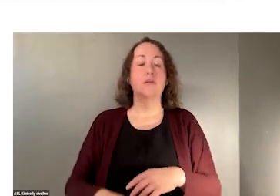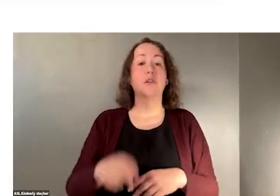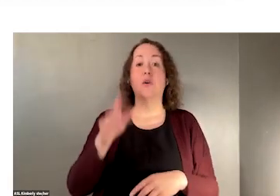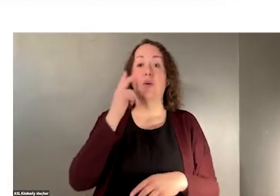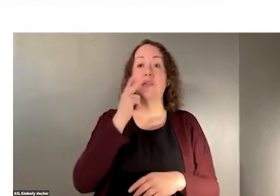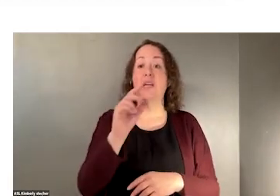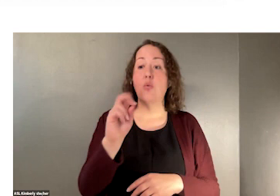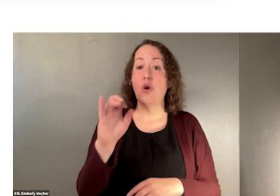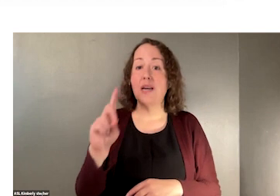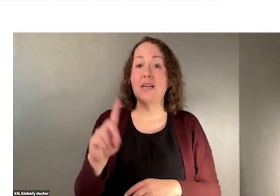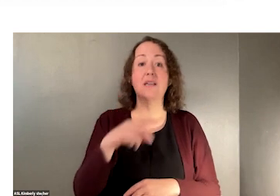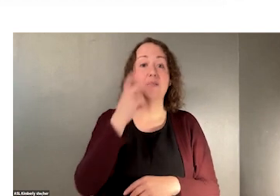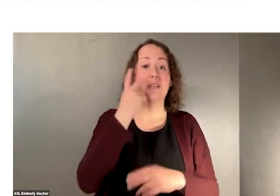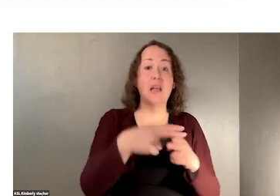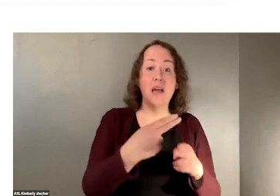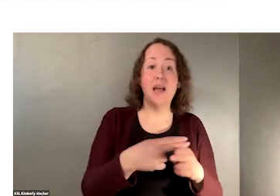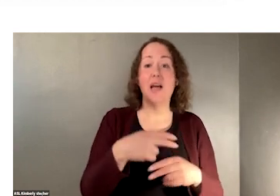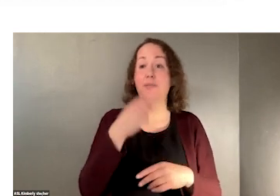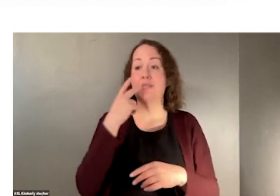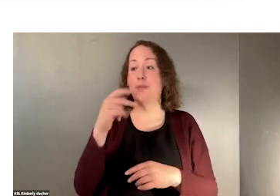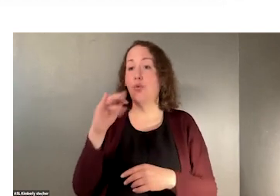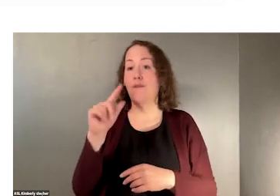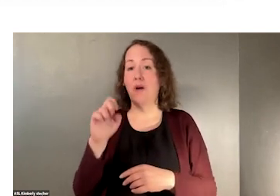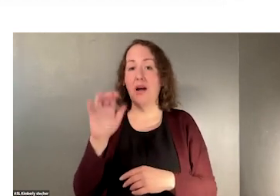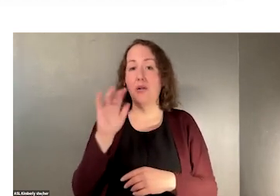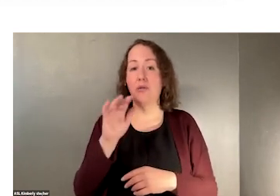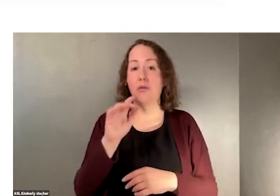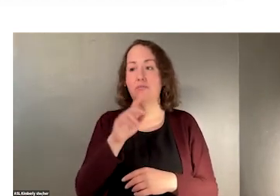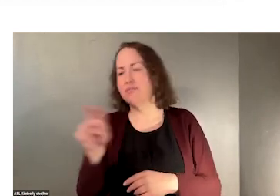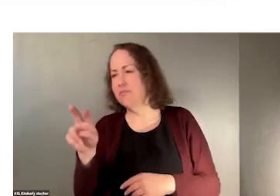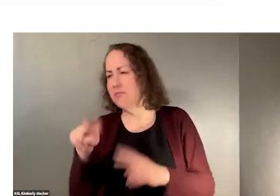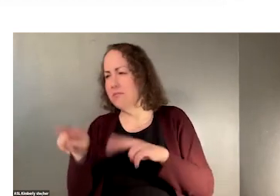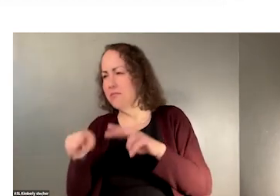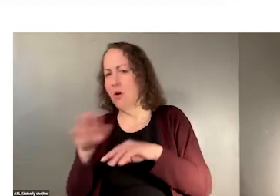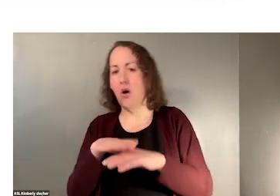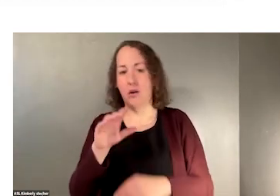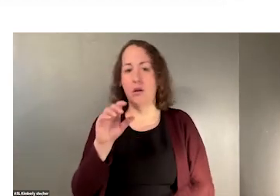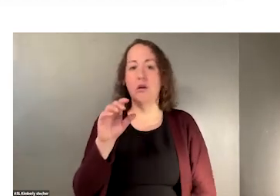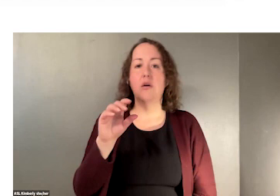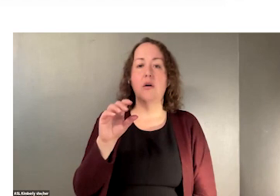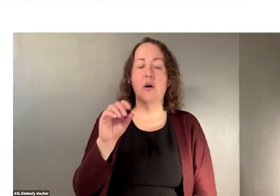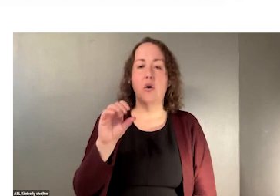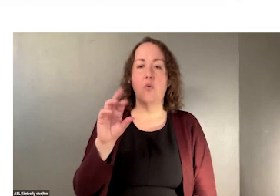They can go look at your profile on ORCID if they wish. This is optional at this point. You don't have to add your ORCID.